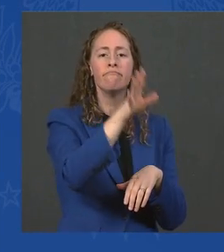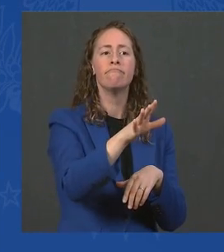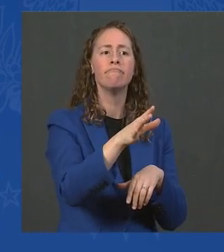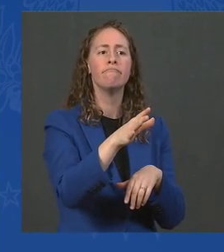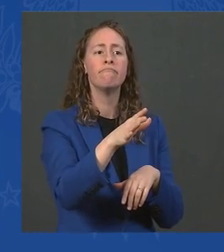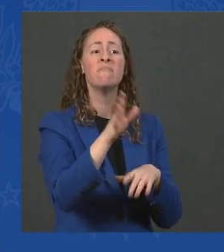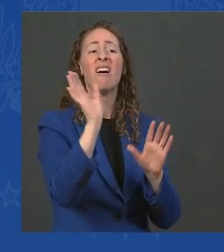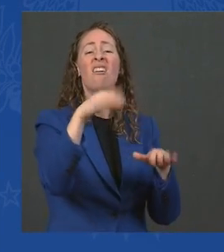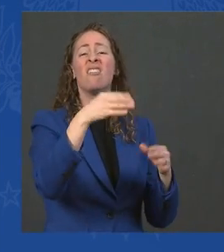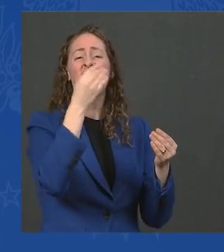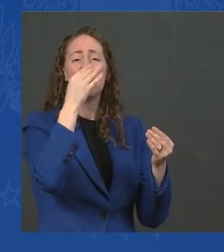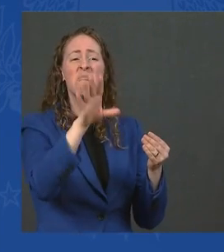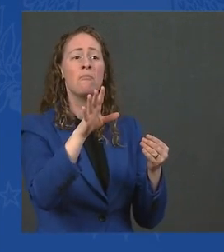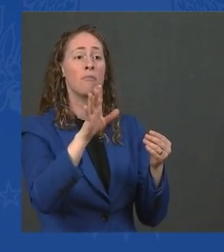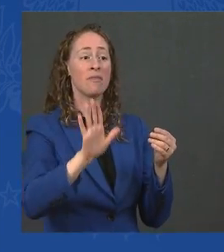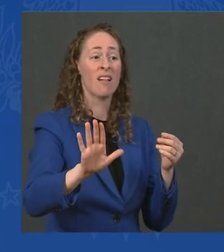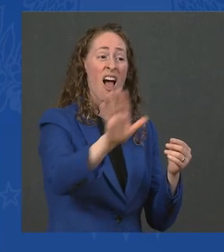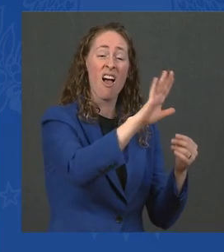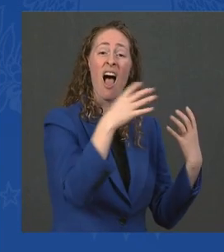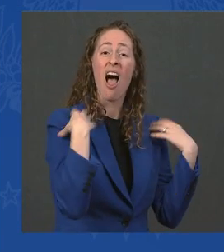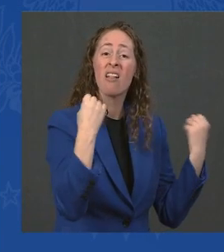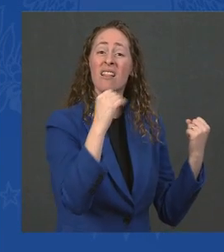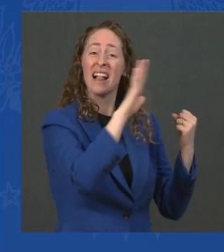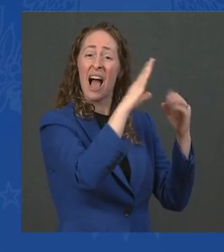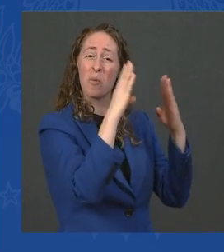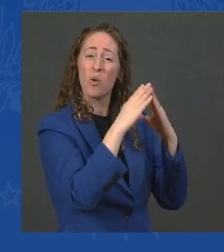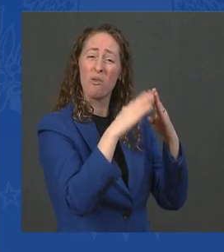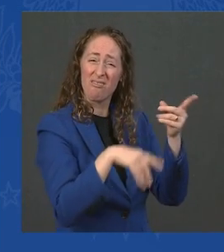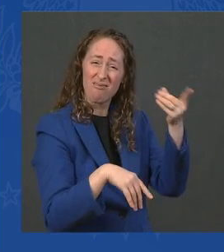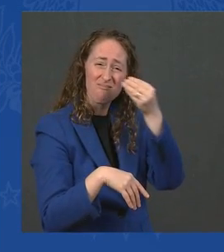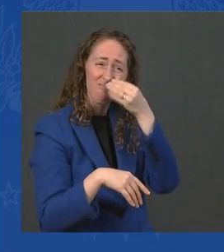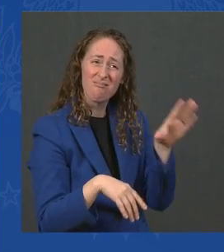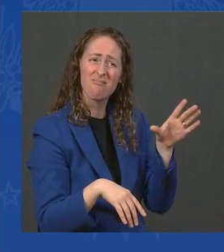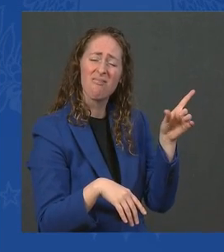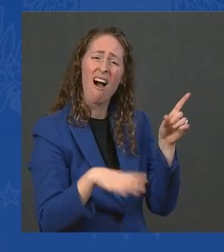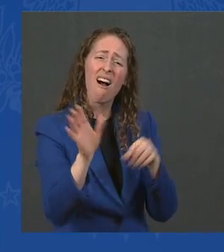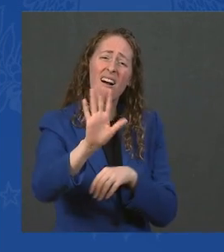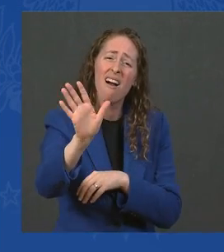This is -- we're playing for real here. This isn't a game.